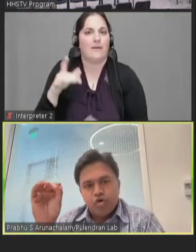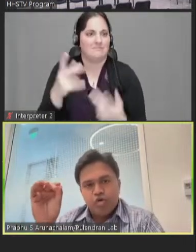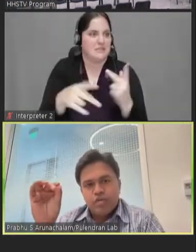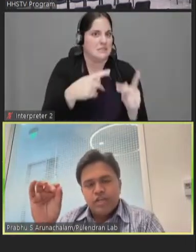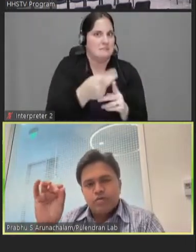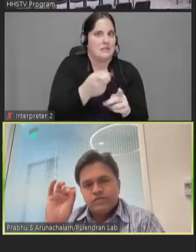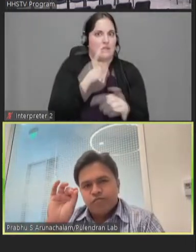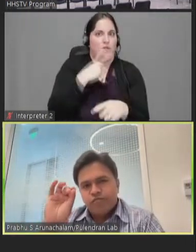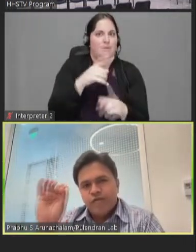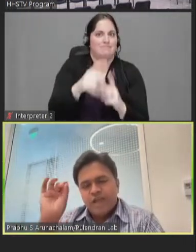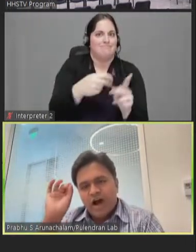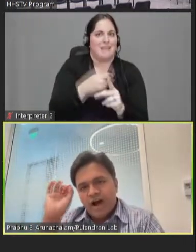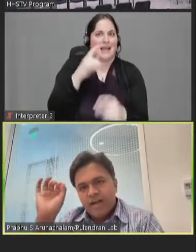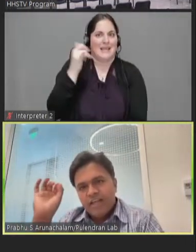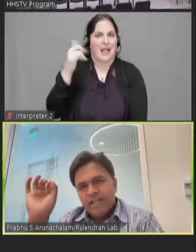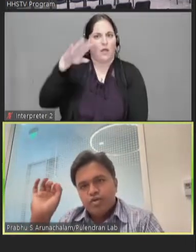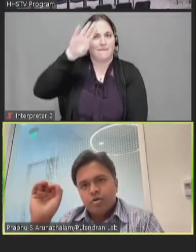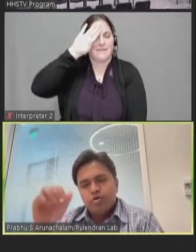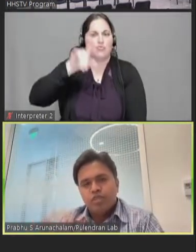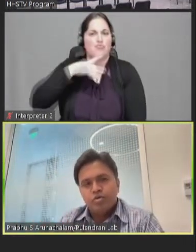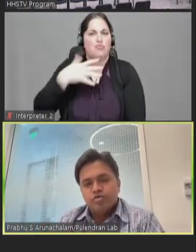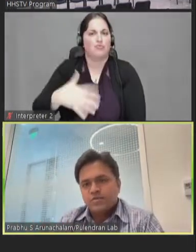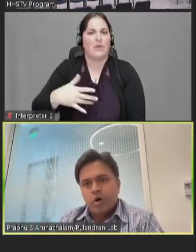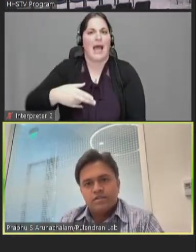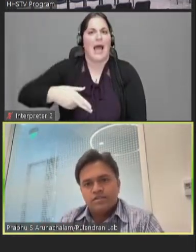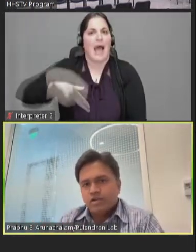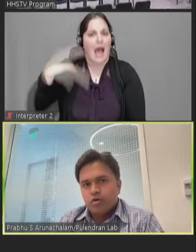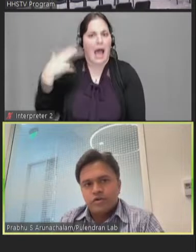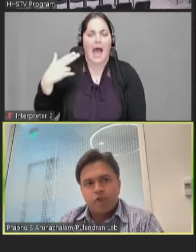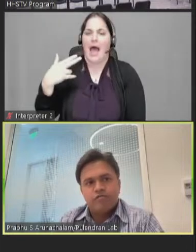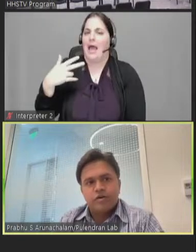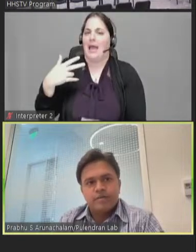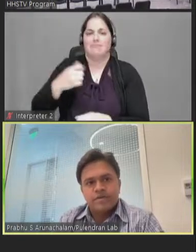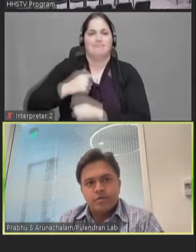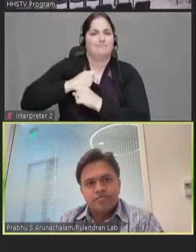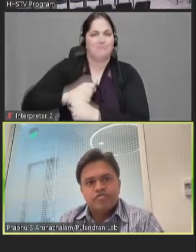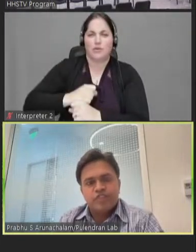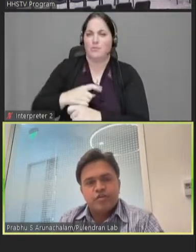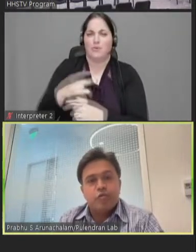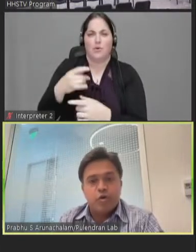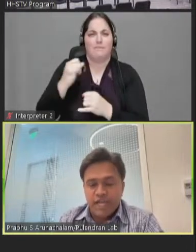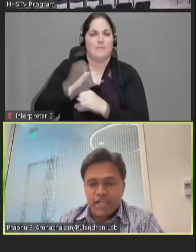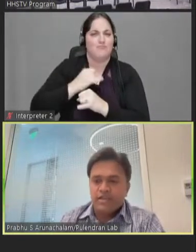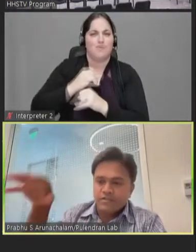known to induce a very highly durable immune response that goes on for three to four decades.